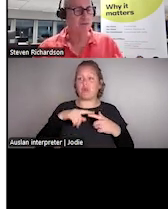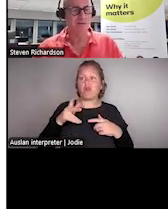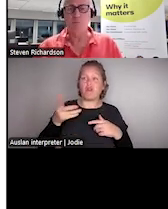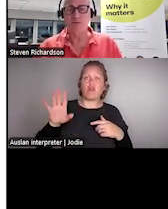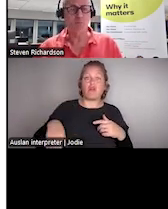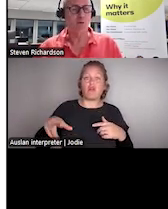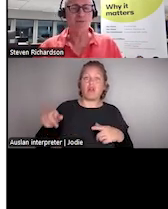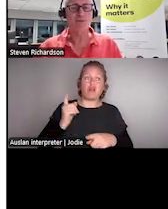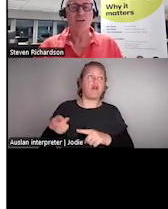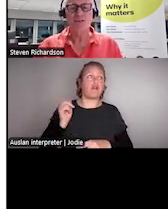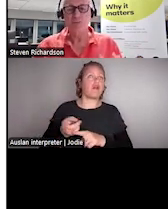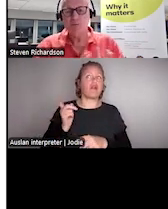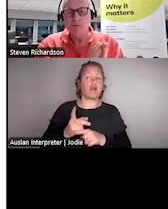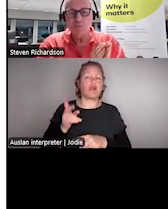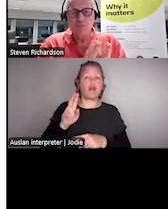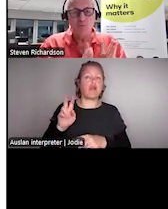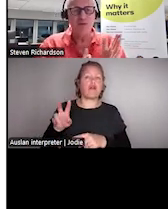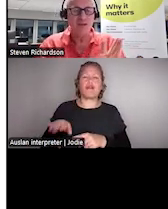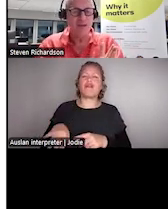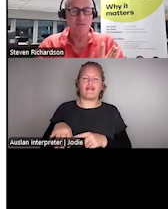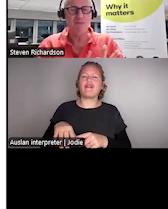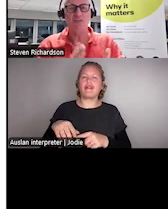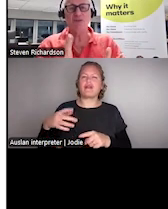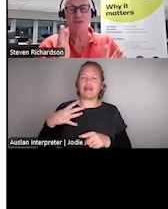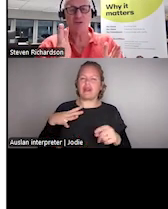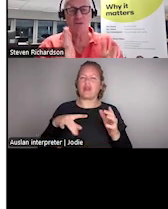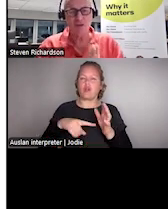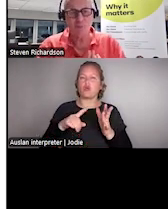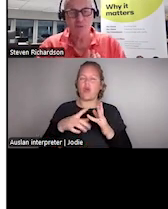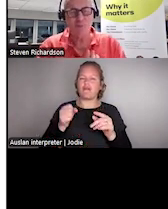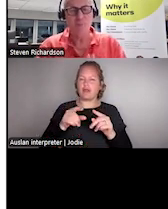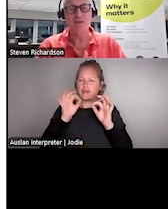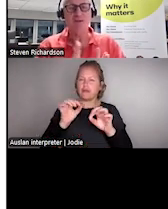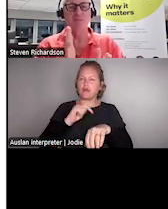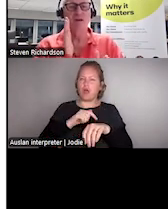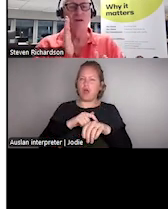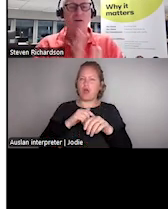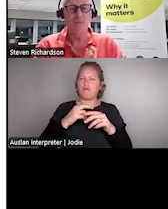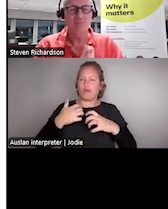this for weeks and weeks. So we want to build that air of expectation. A bit of omentum. A bit of